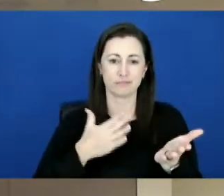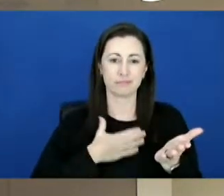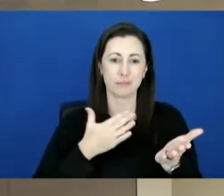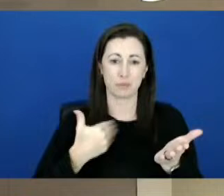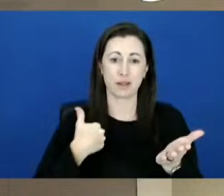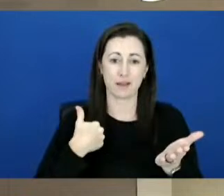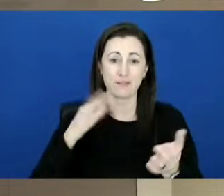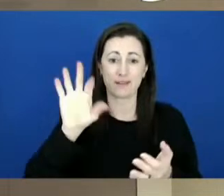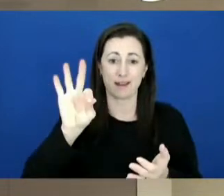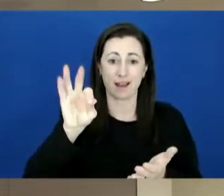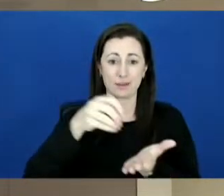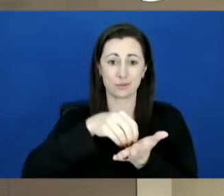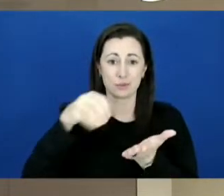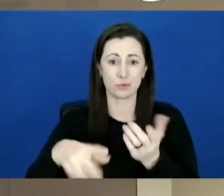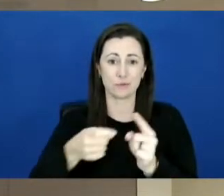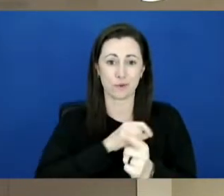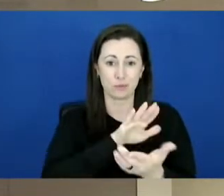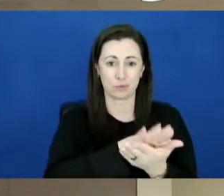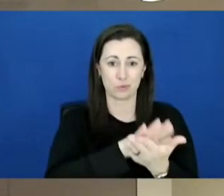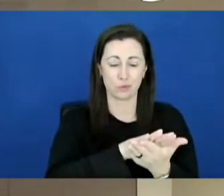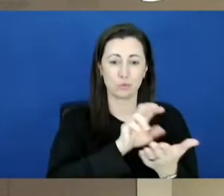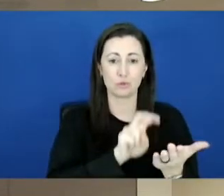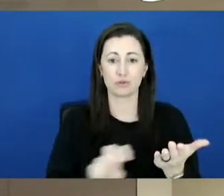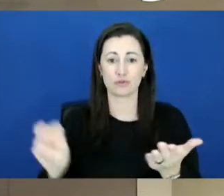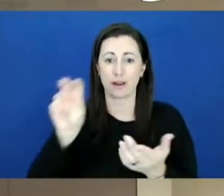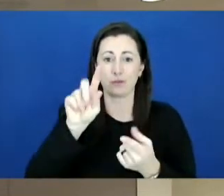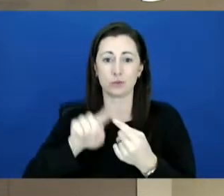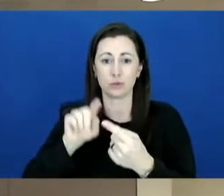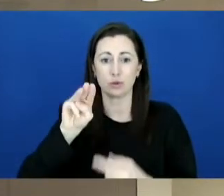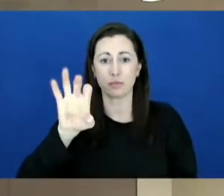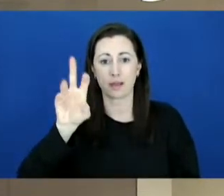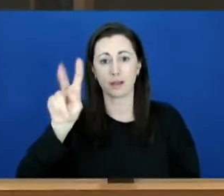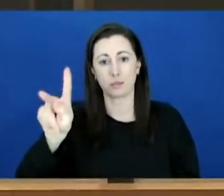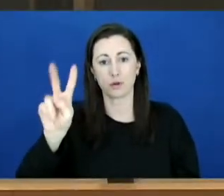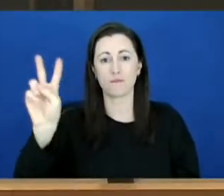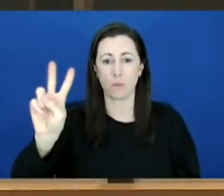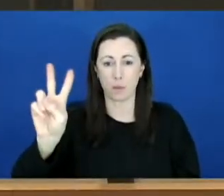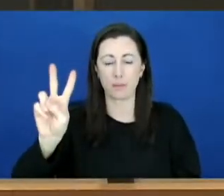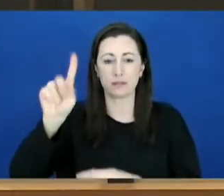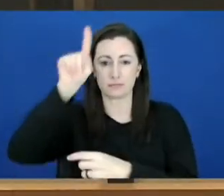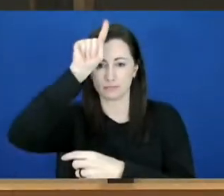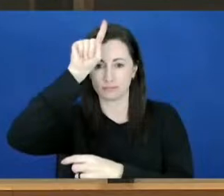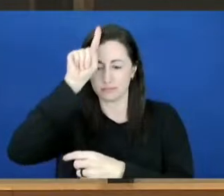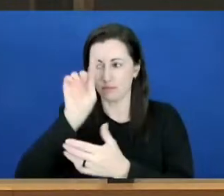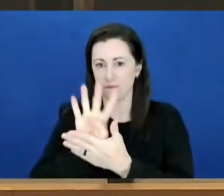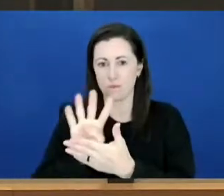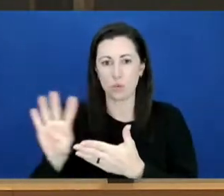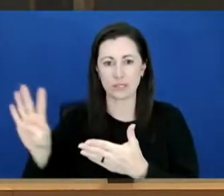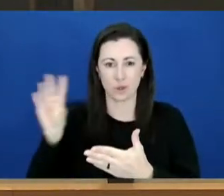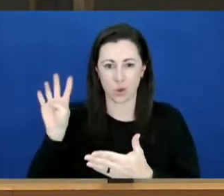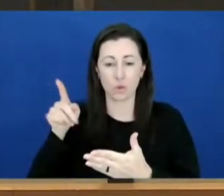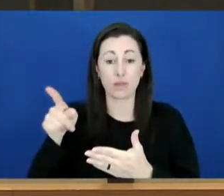AND TO OUR EXTRAORDINARY STUDENTS, WE'RE FORTUNATE TO